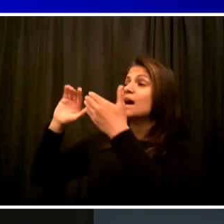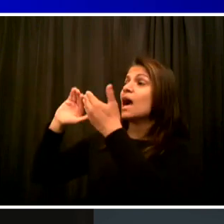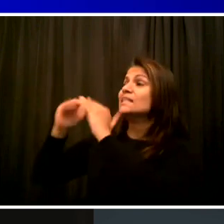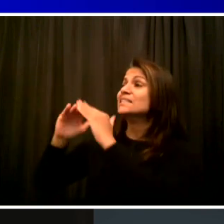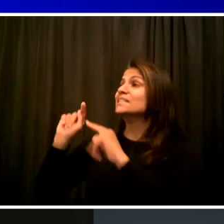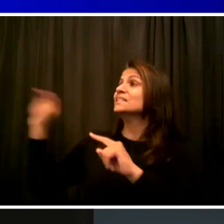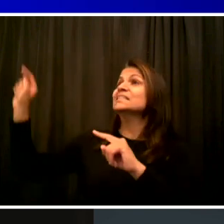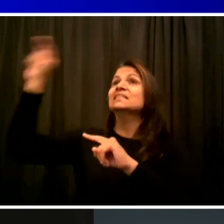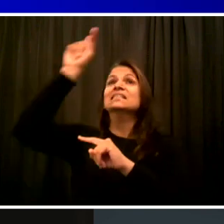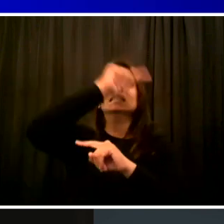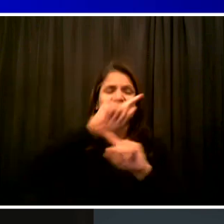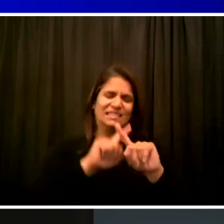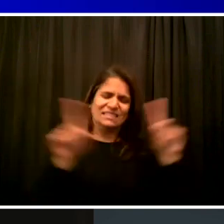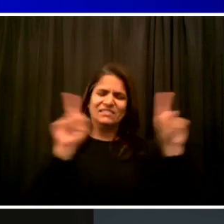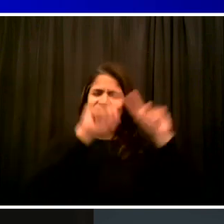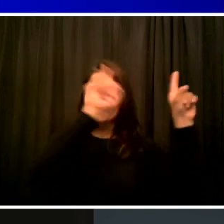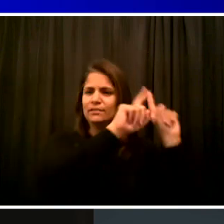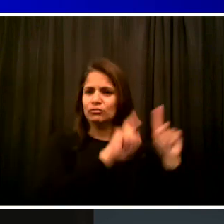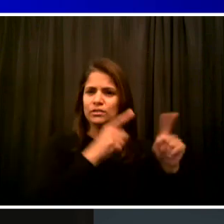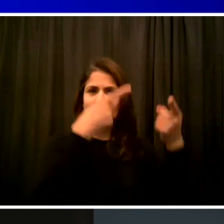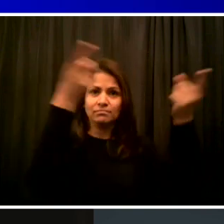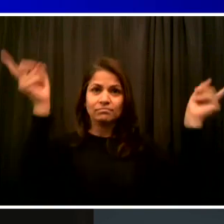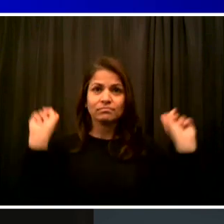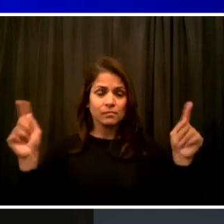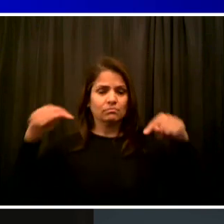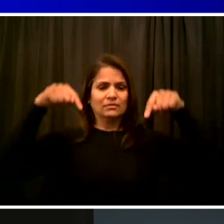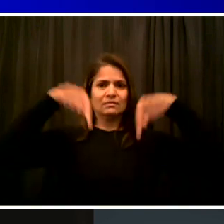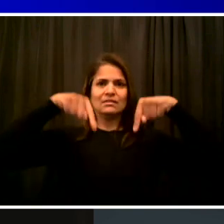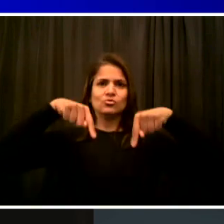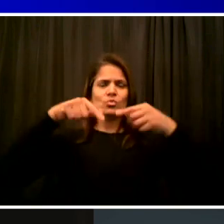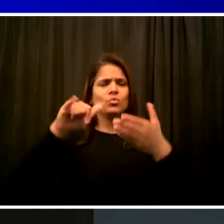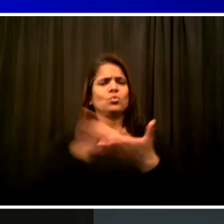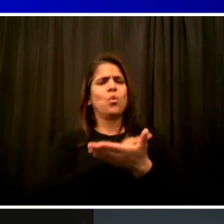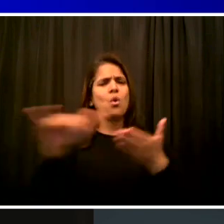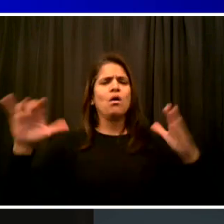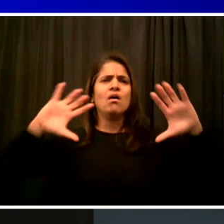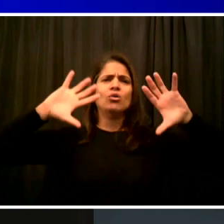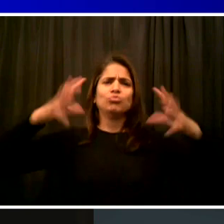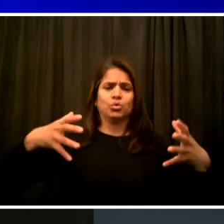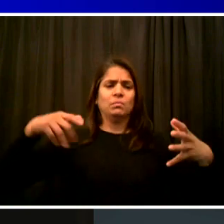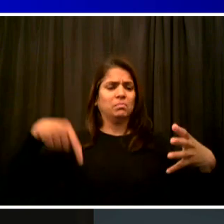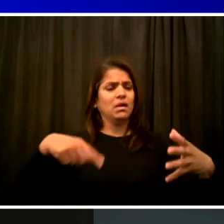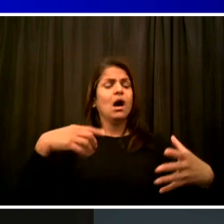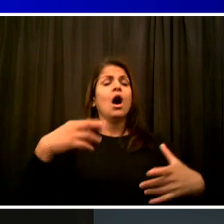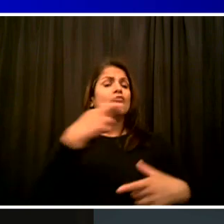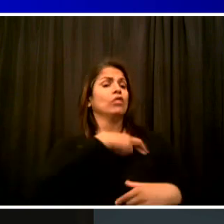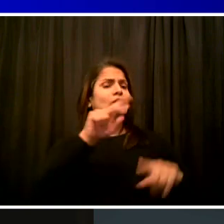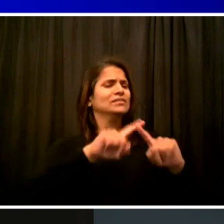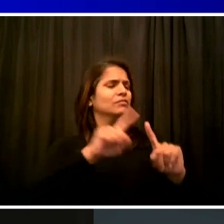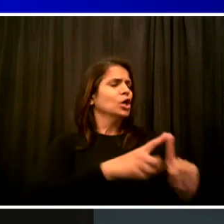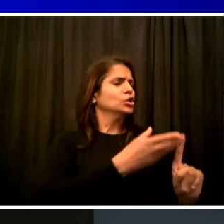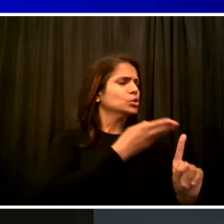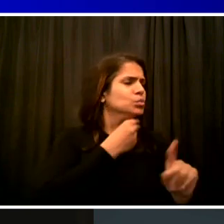BUT HERE IN ISTH BEAUTIFUL CITY, PEOPLE OF ALL FAITHCS A ME TOGETHER AND THE ADLEERDS ID SOMETHING EXTRAORDINARY AND